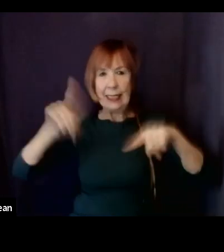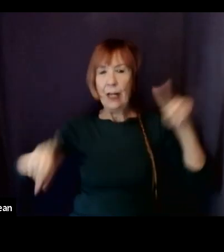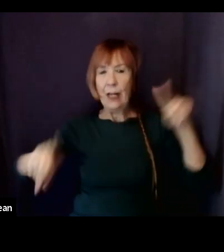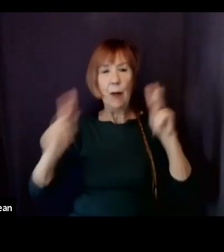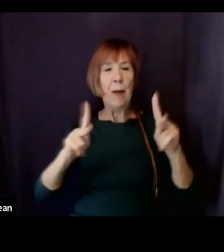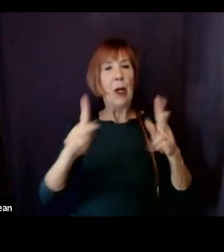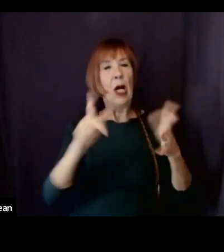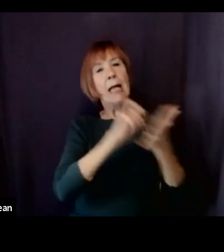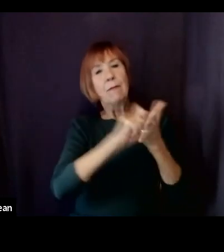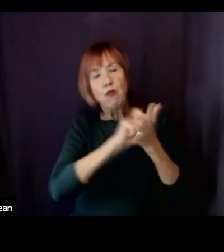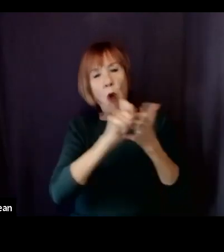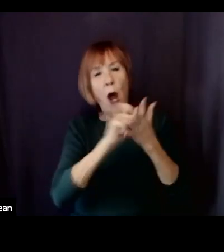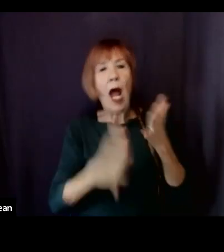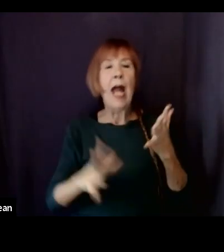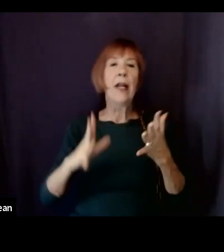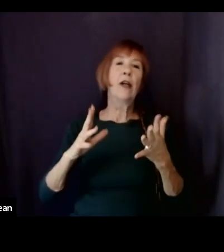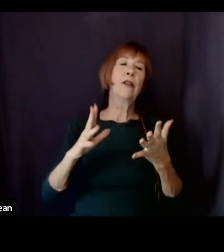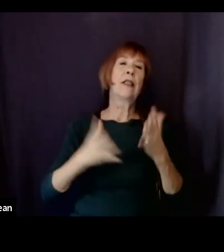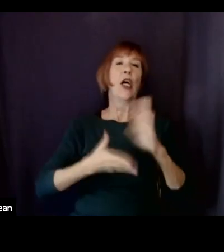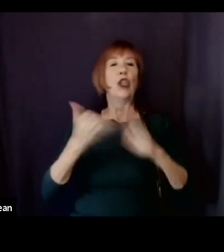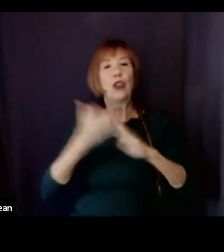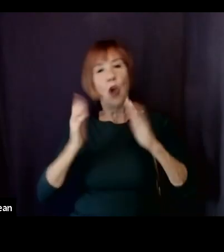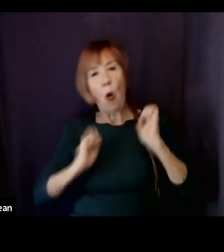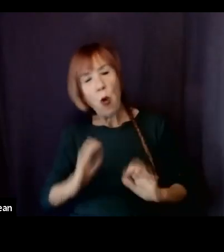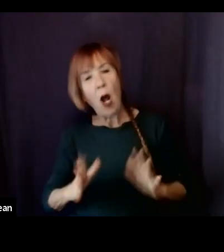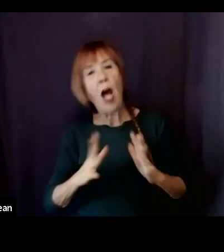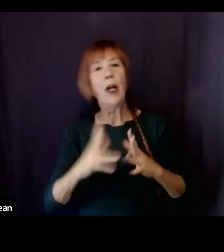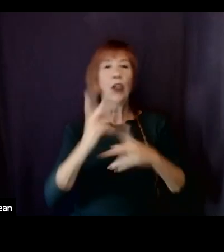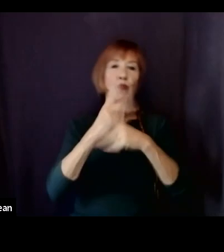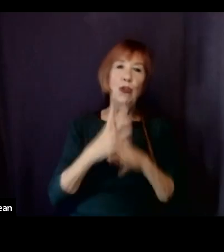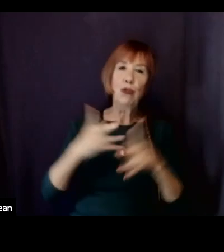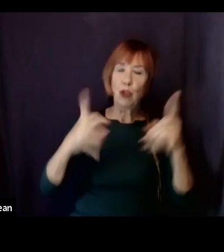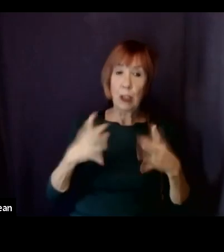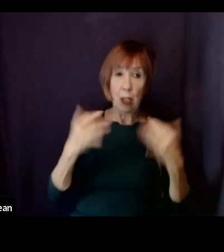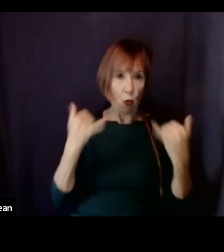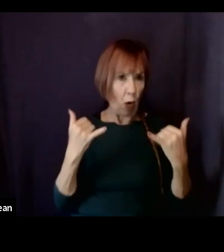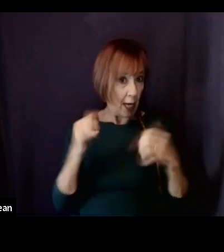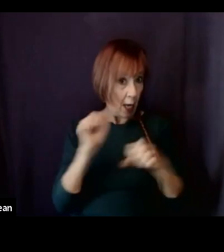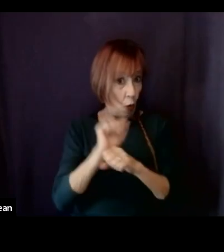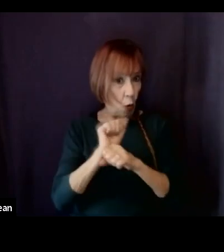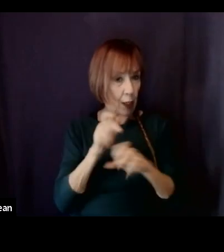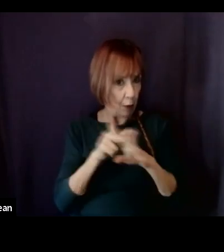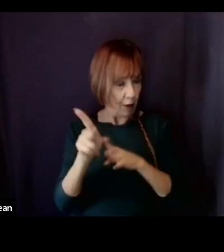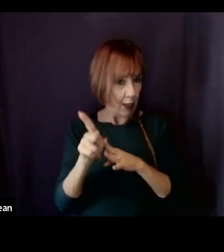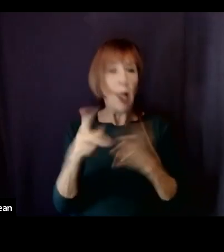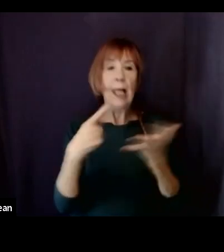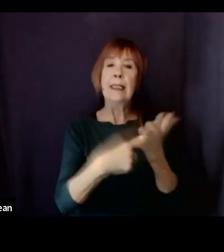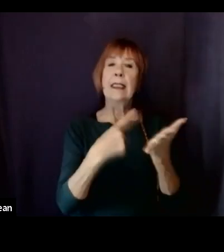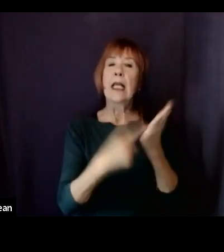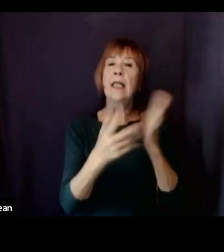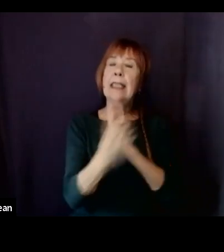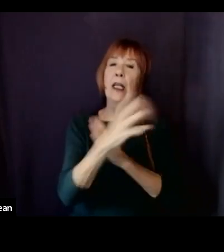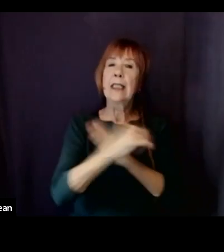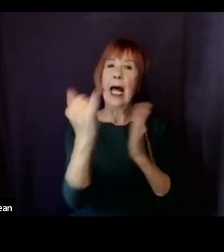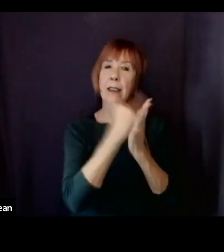showrunners, screenwriters and producers currently working in the industry. We discussed the skills and craft of screenwriting